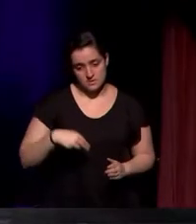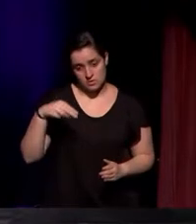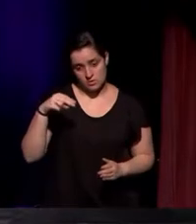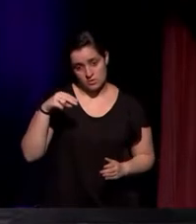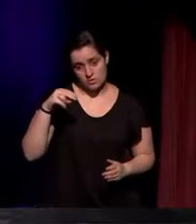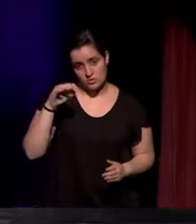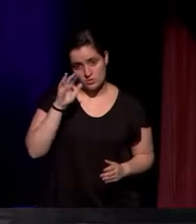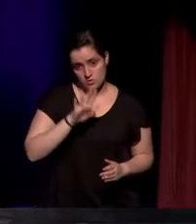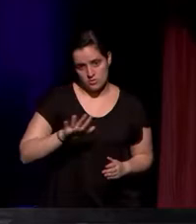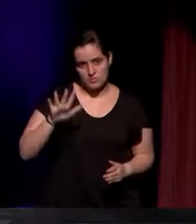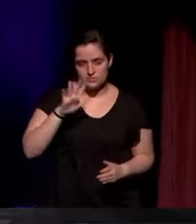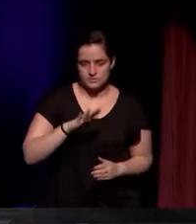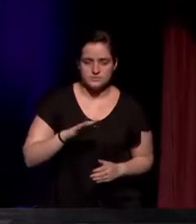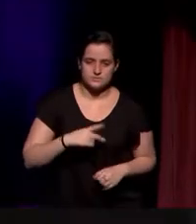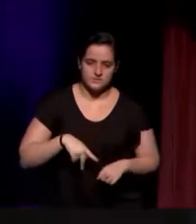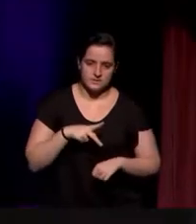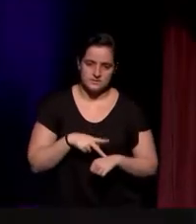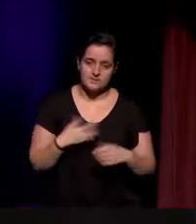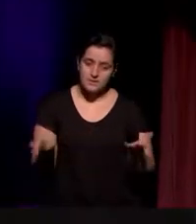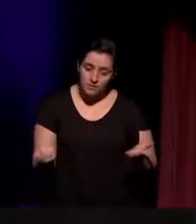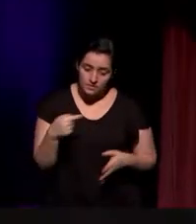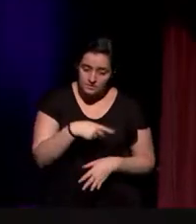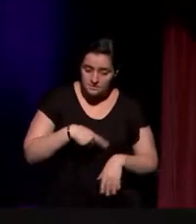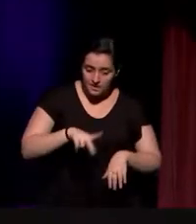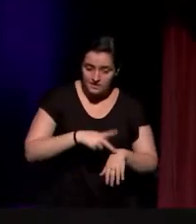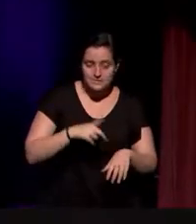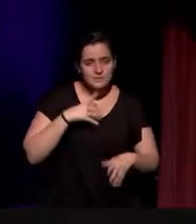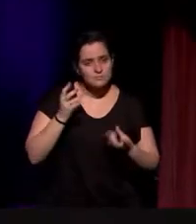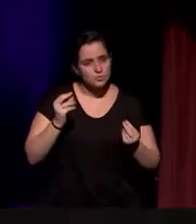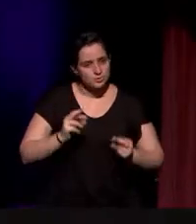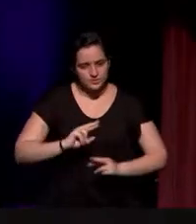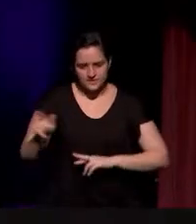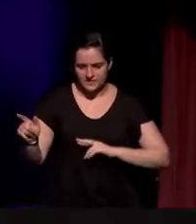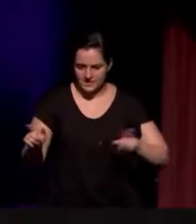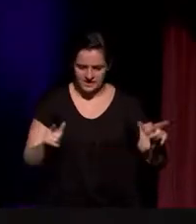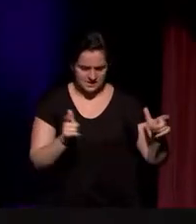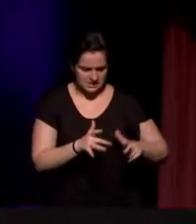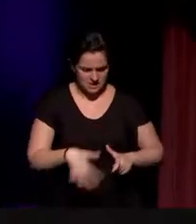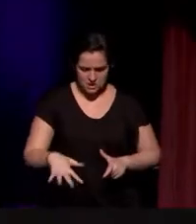So a country with huge regional differences to date.